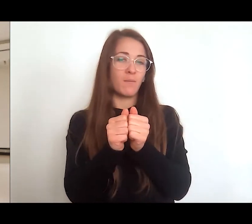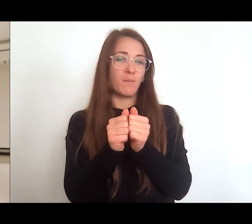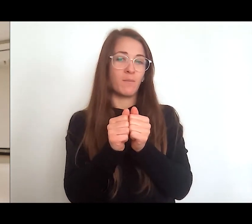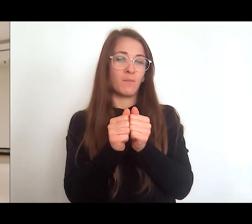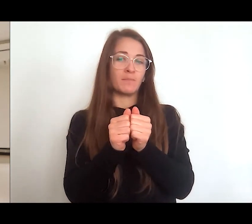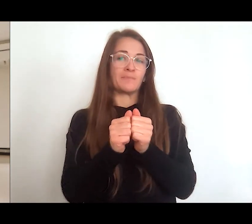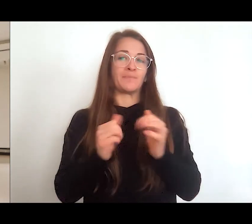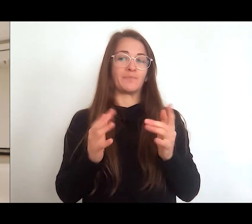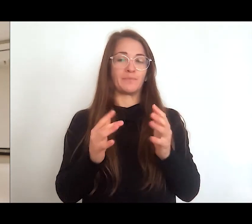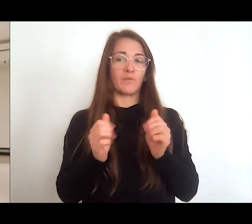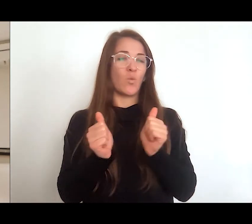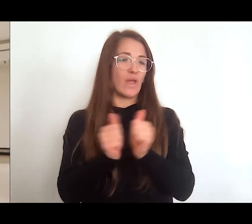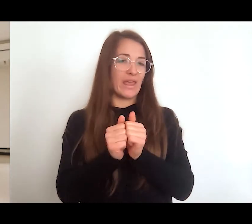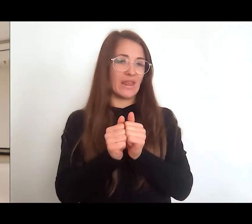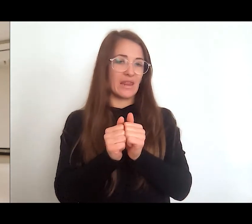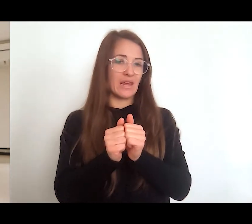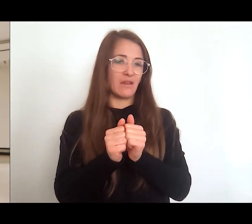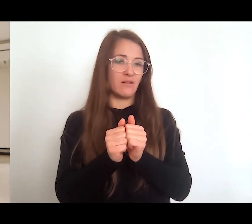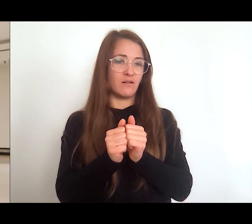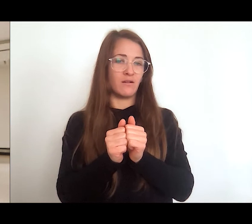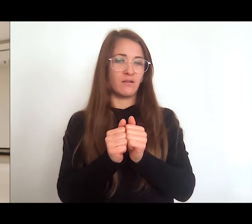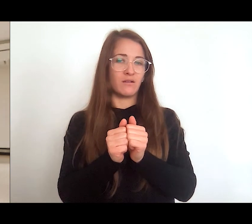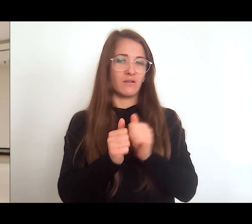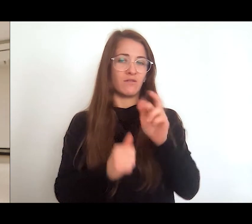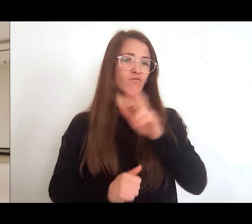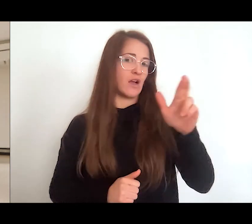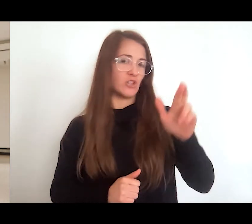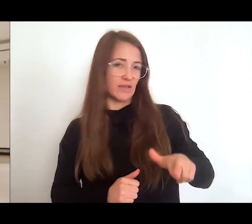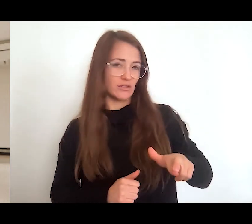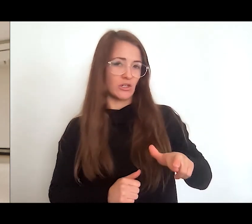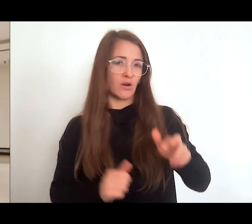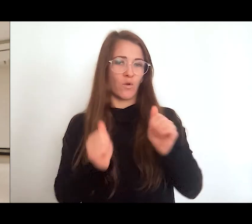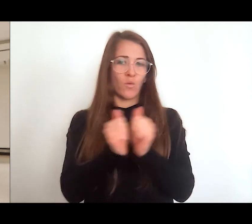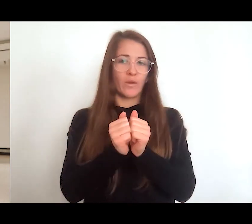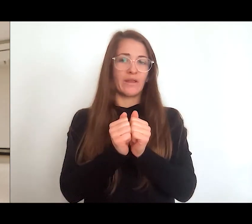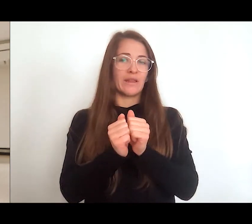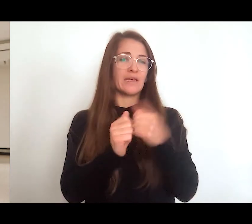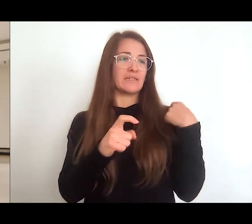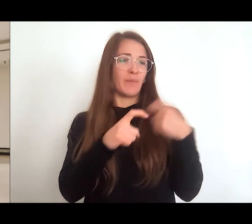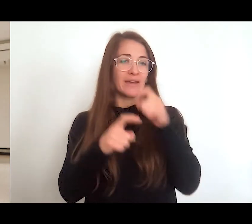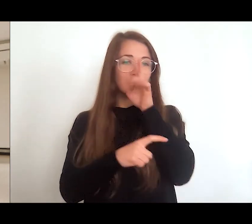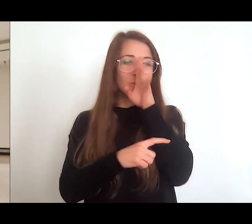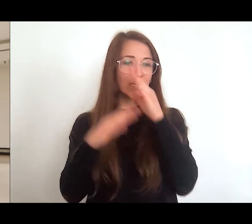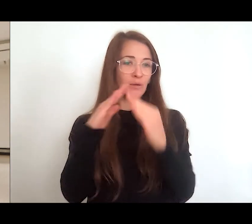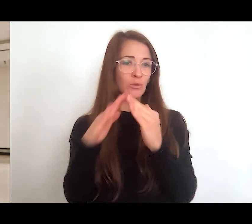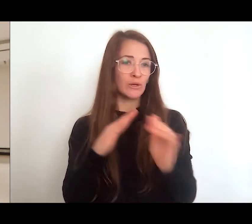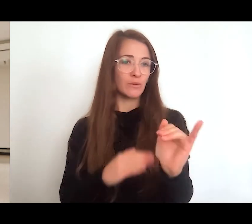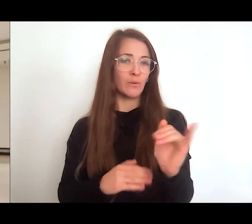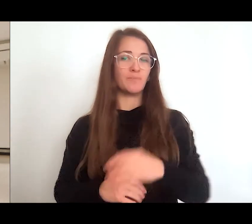FANTASTIC EVENTS WITH, IN